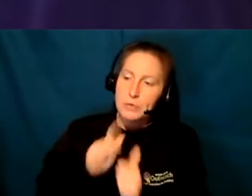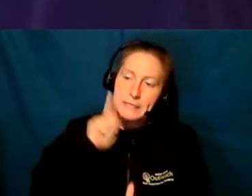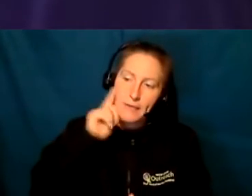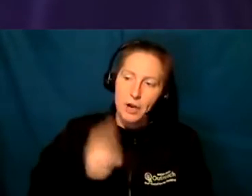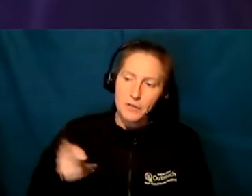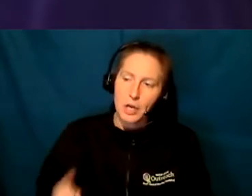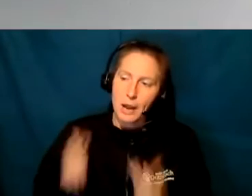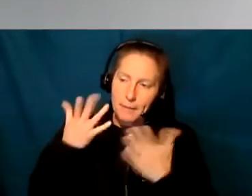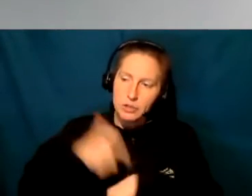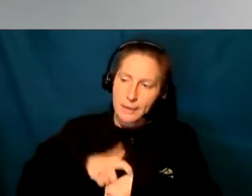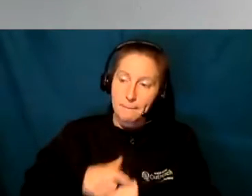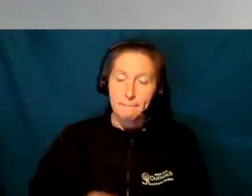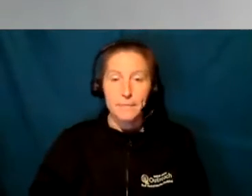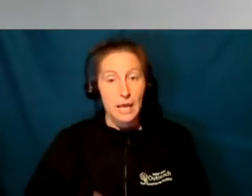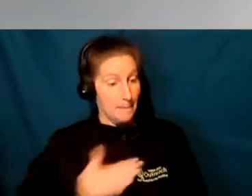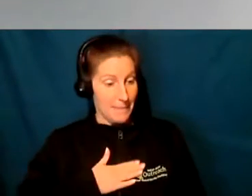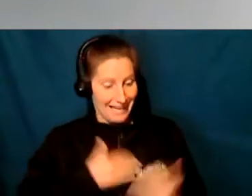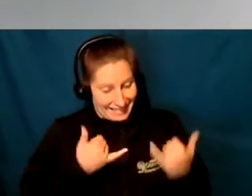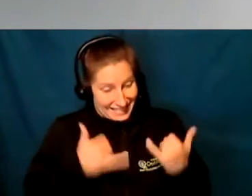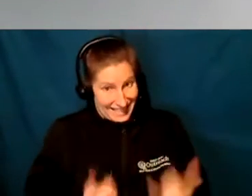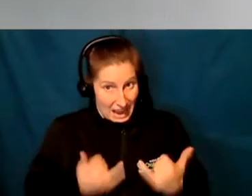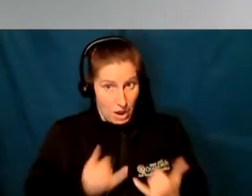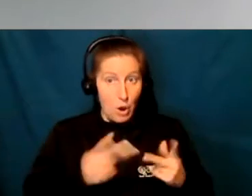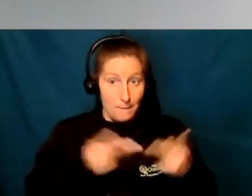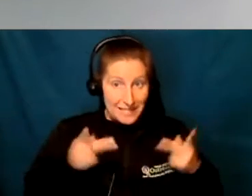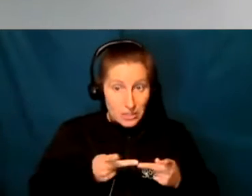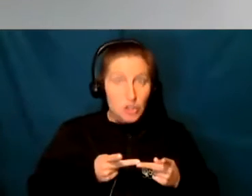Johnna: In my current position, it's....I